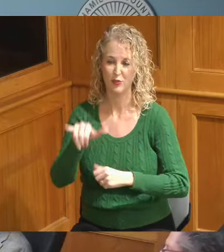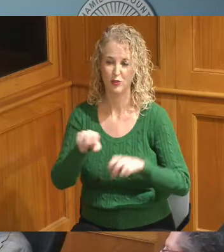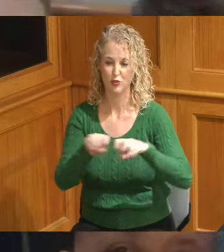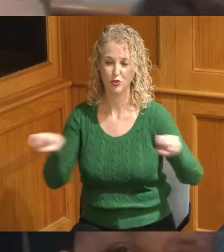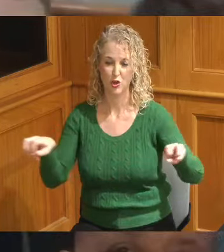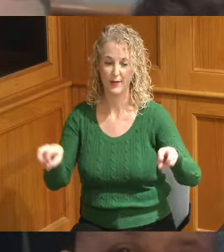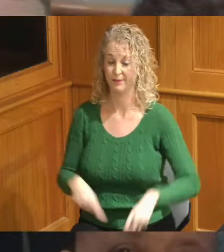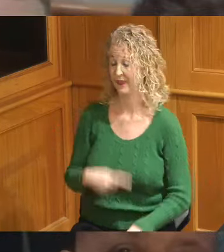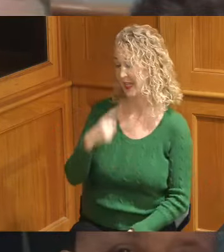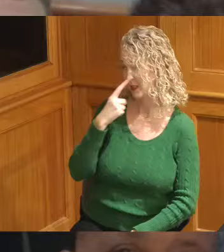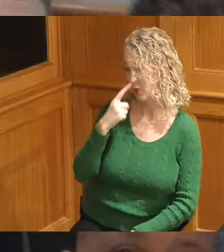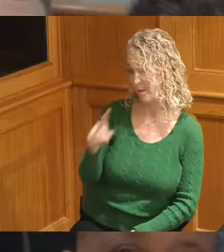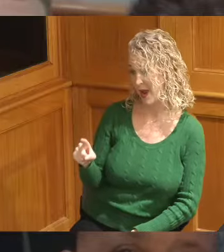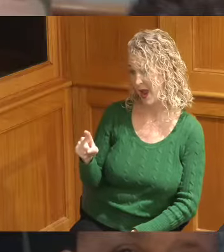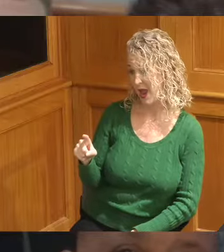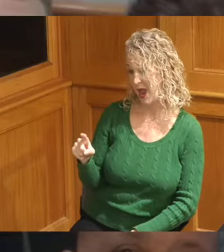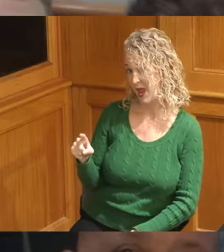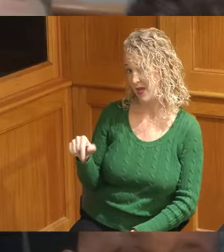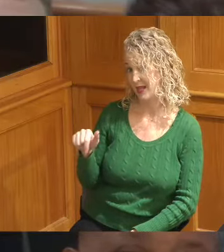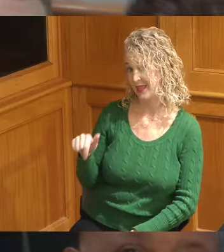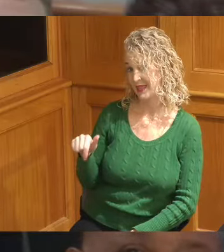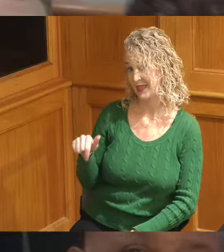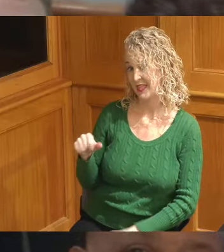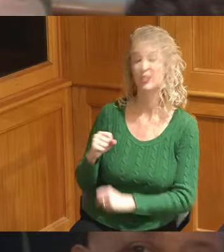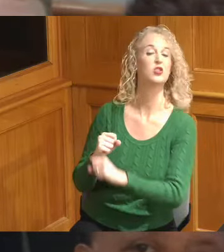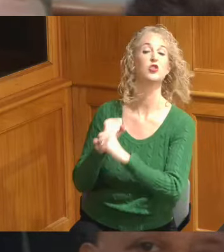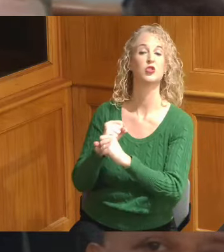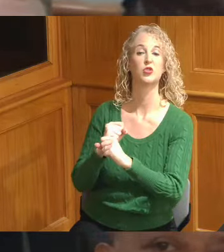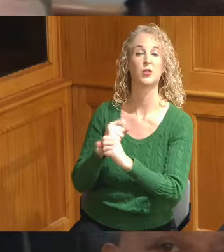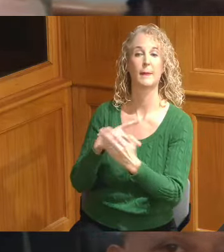Commissioner, if you like, I could say you this this security program may actually come with some